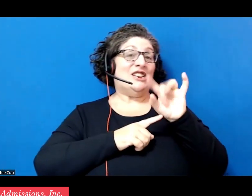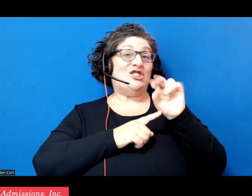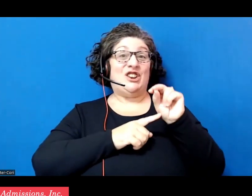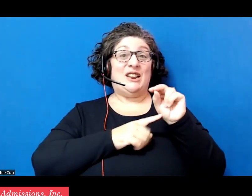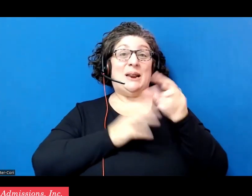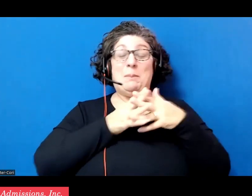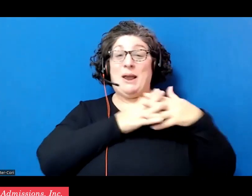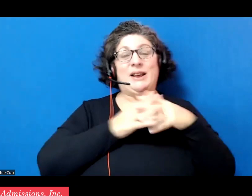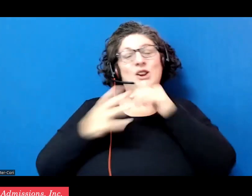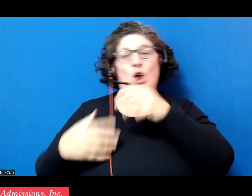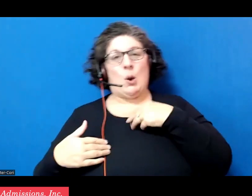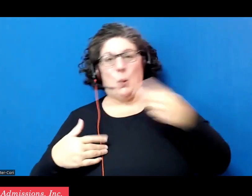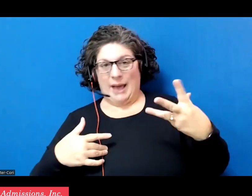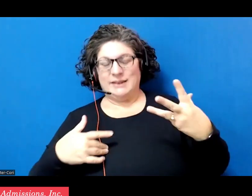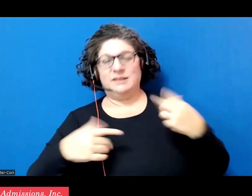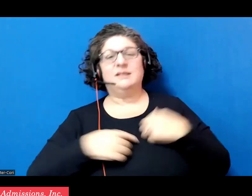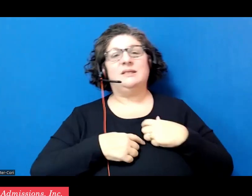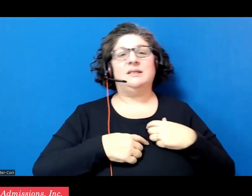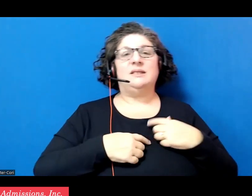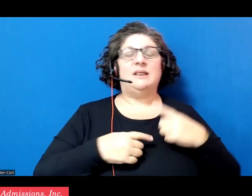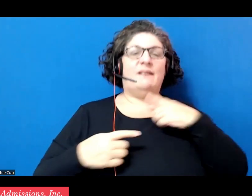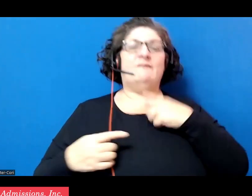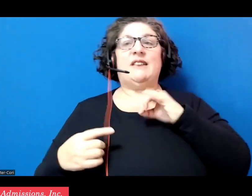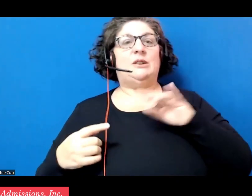not whites who are claiming some sort of victim hood.